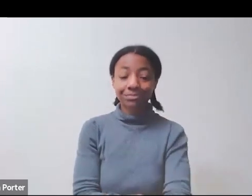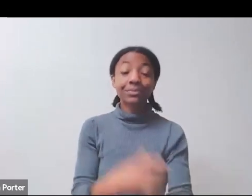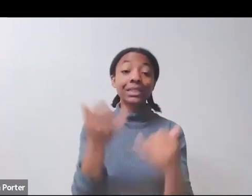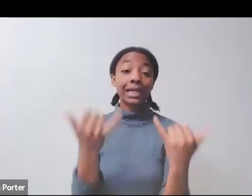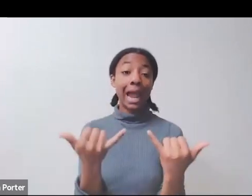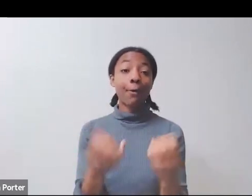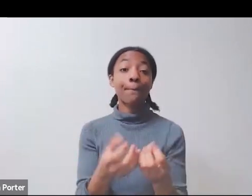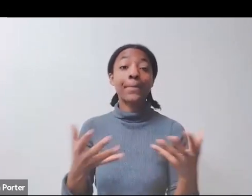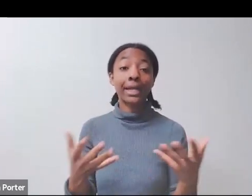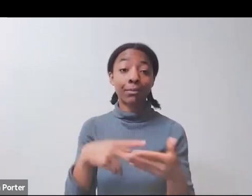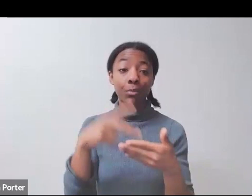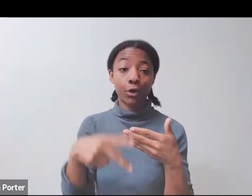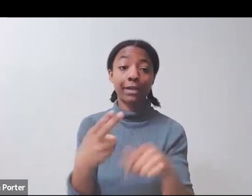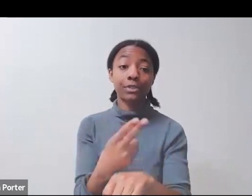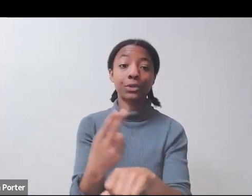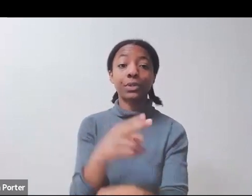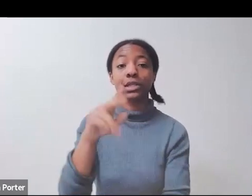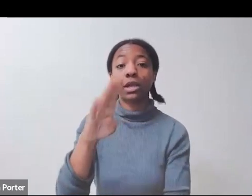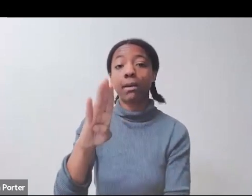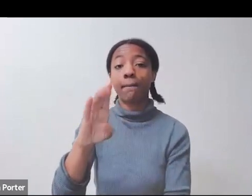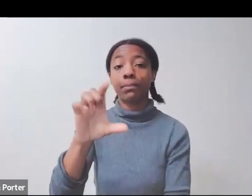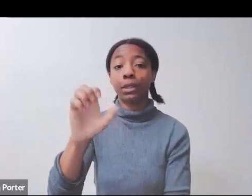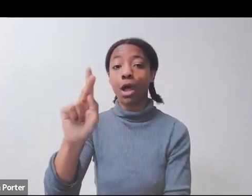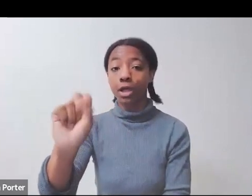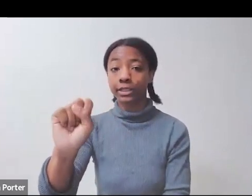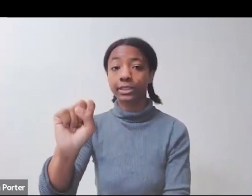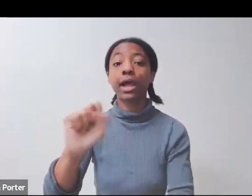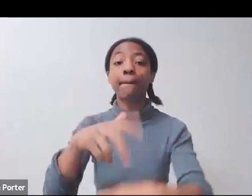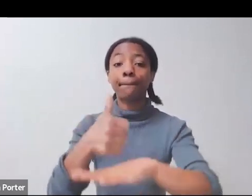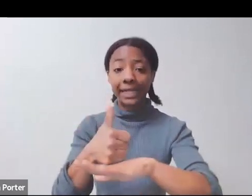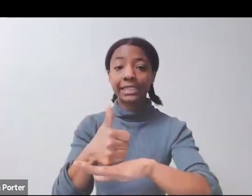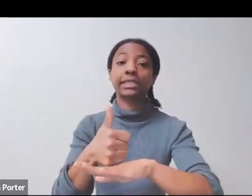On the screen, you'll see a screenshot of the Scratch programming language. The way these block-based programs work,